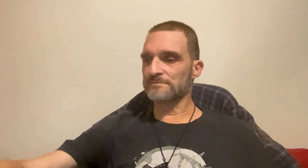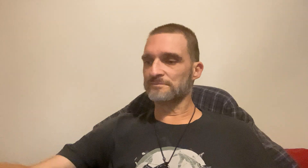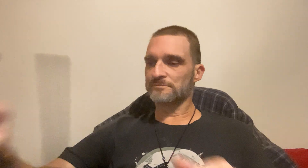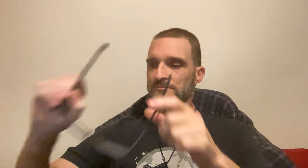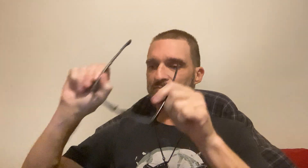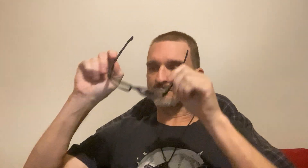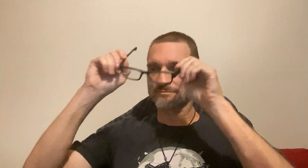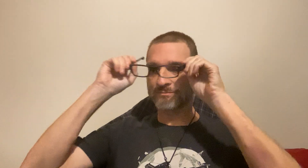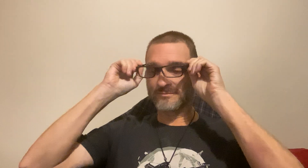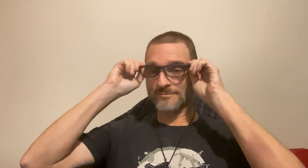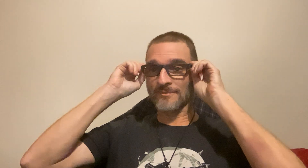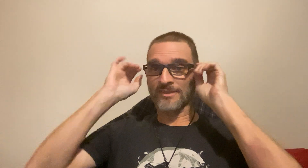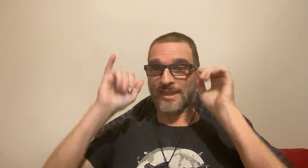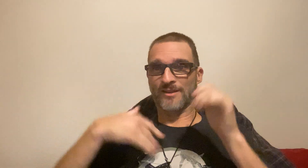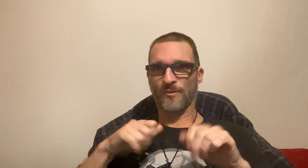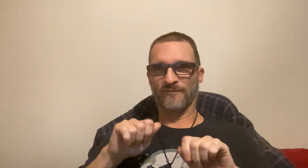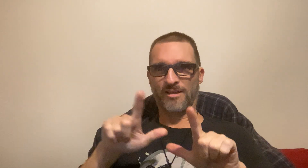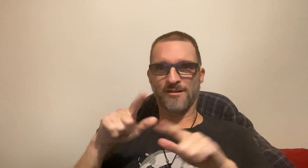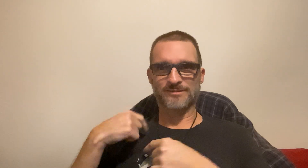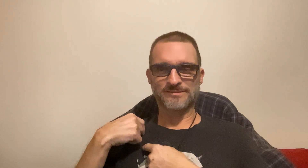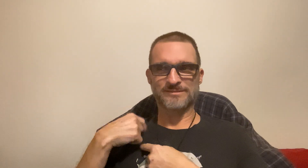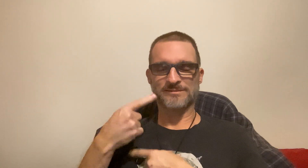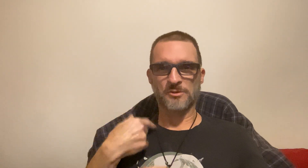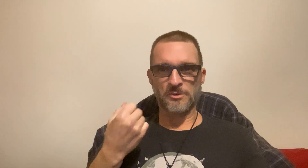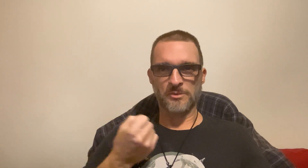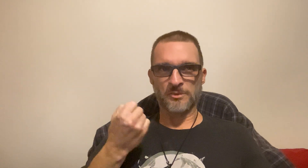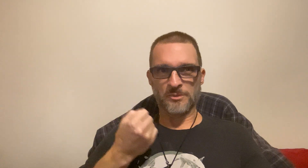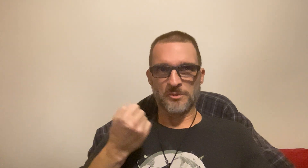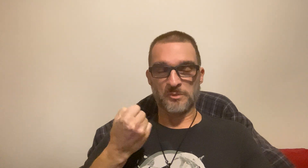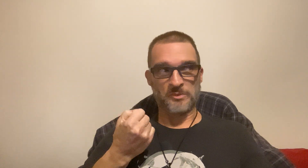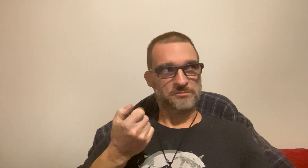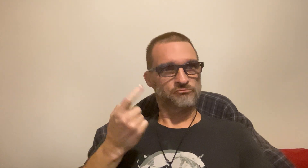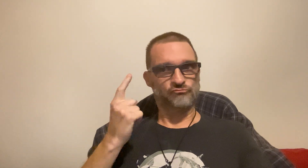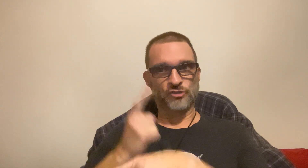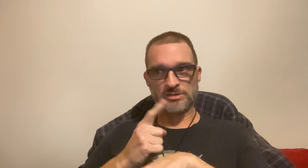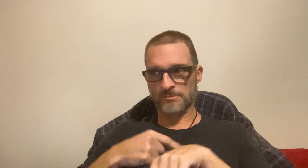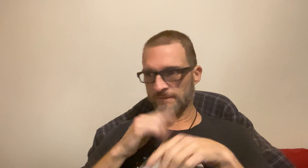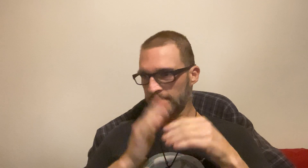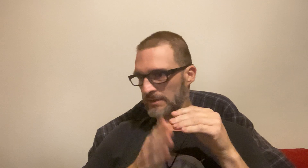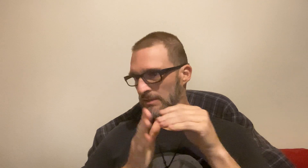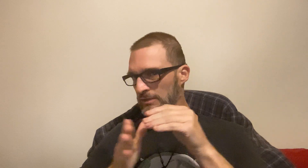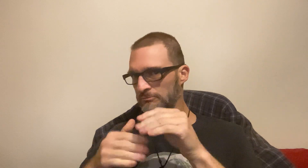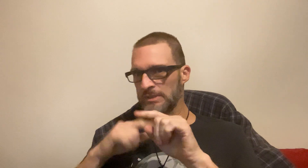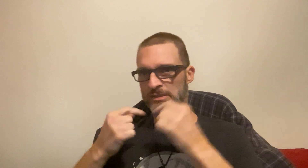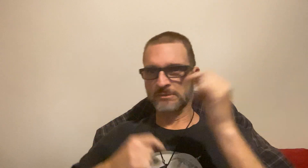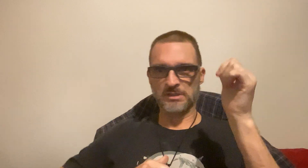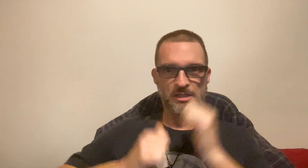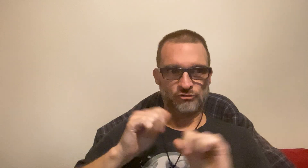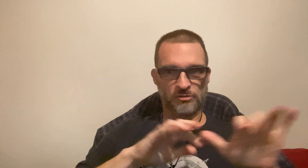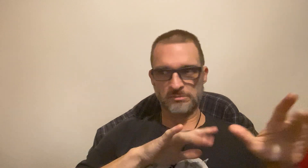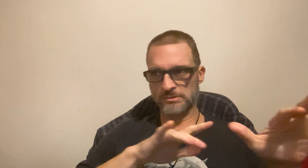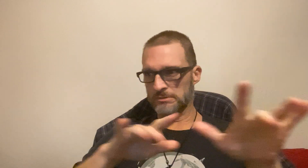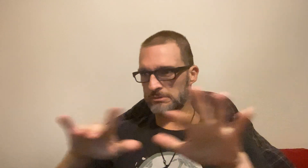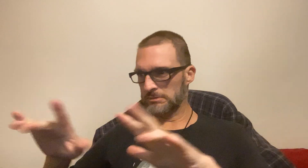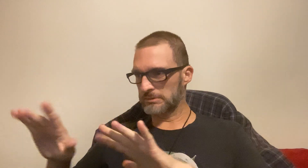*wow* That's what I wanted to vlog about since. I was holding on to it waiting for the right time, catching up with my team,